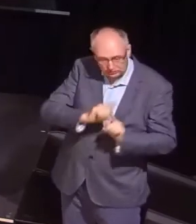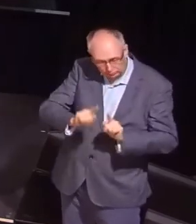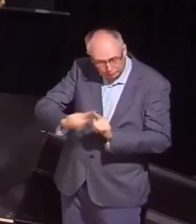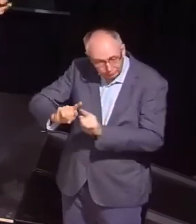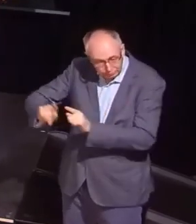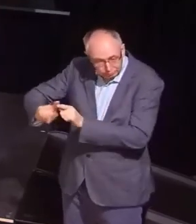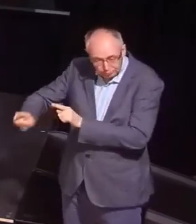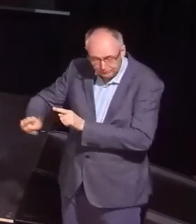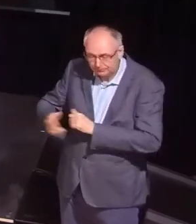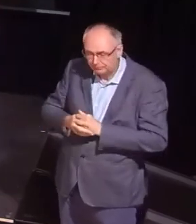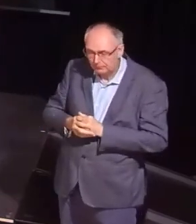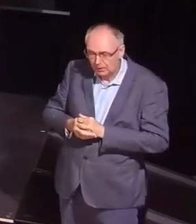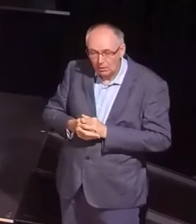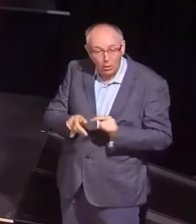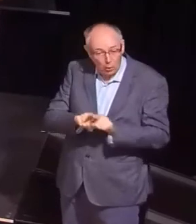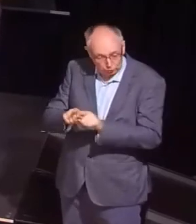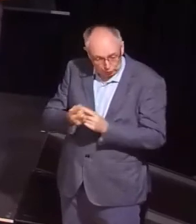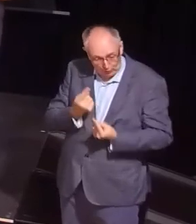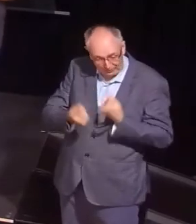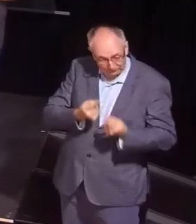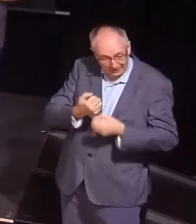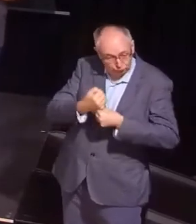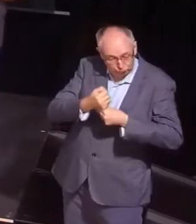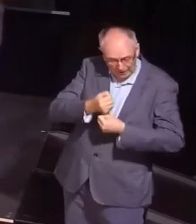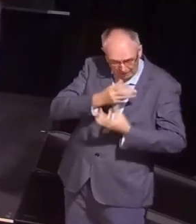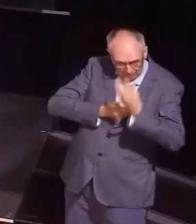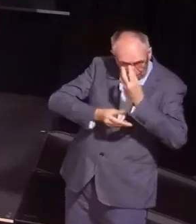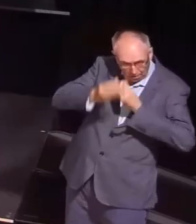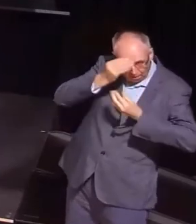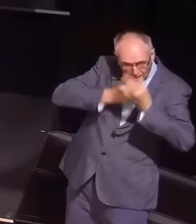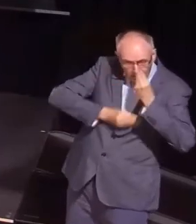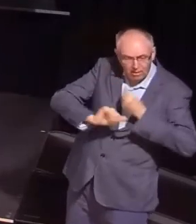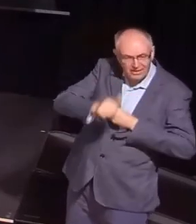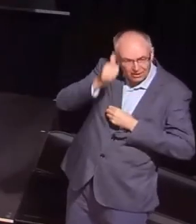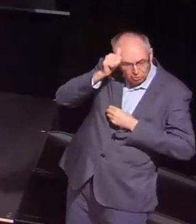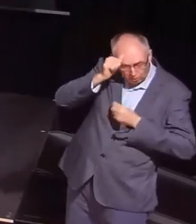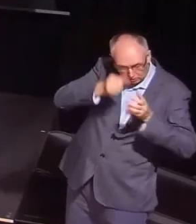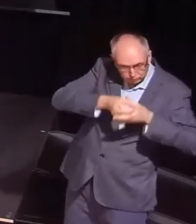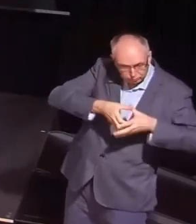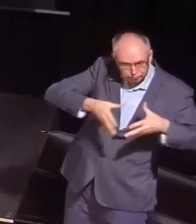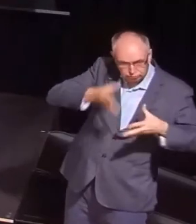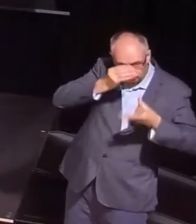them learning and growing their knowledge bases by participating in training